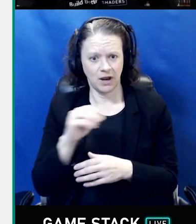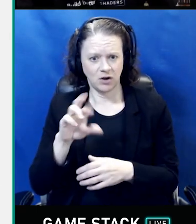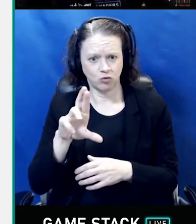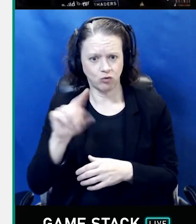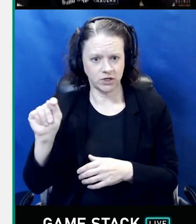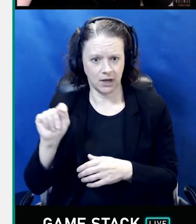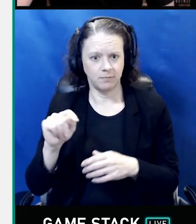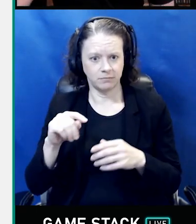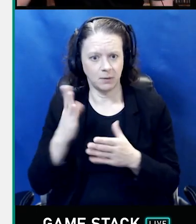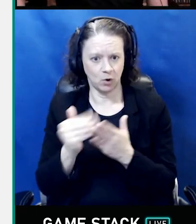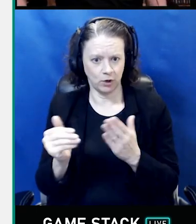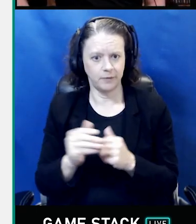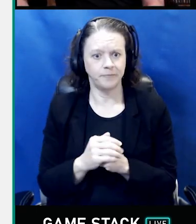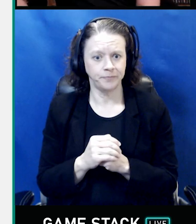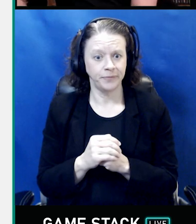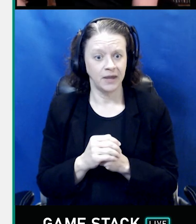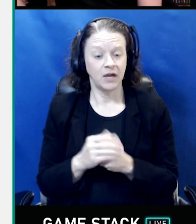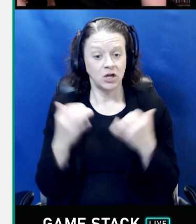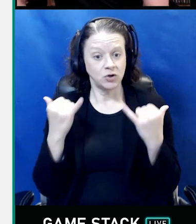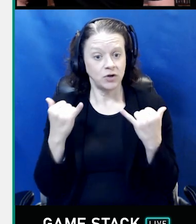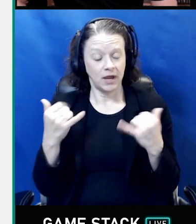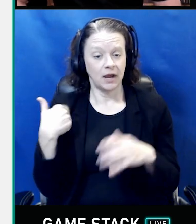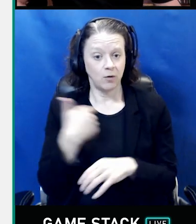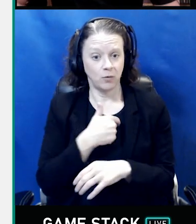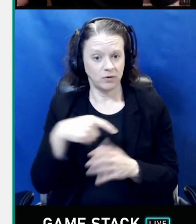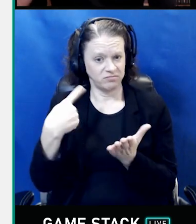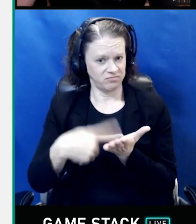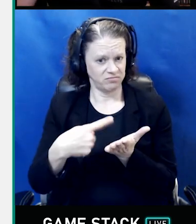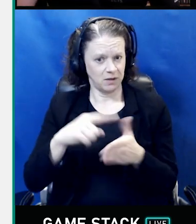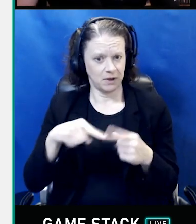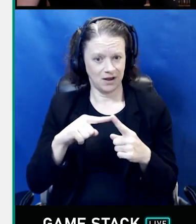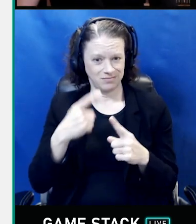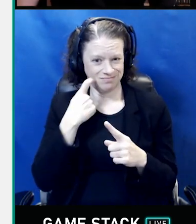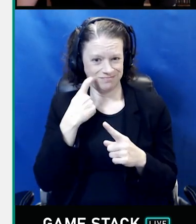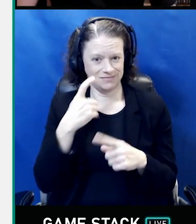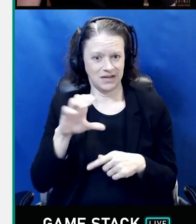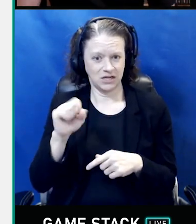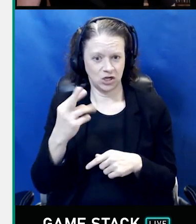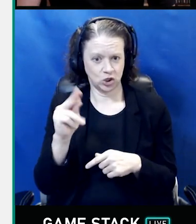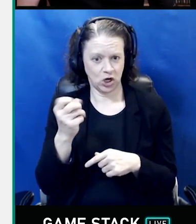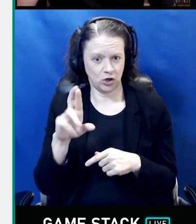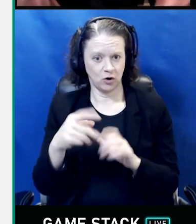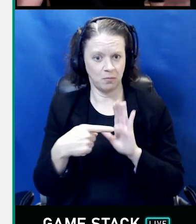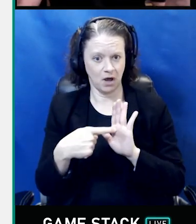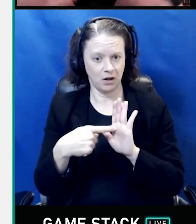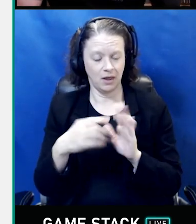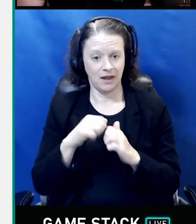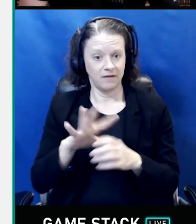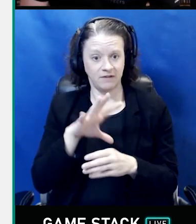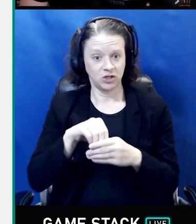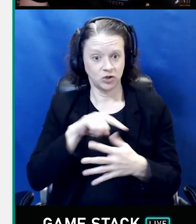So today I'm going to tell you about our latest shader model and the features that it includes, and this here is the basket of features.